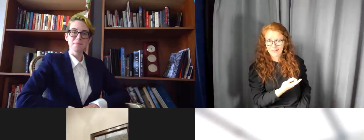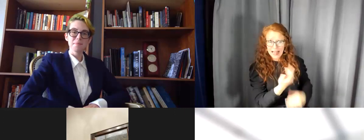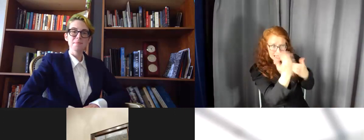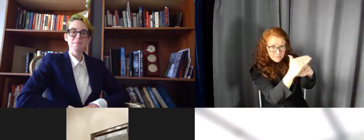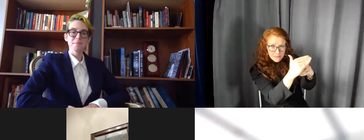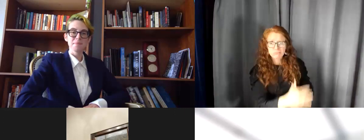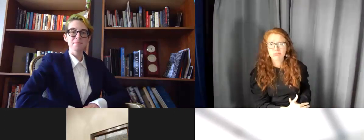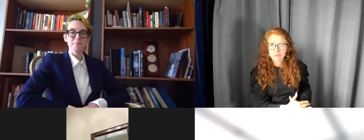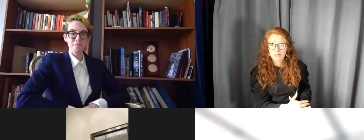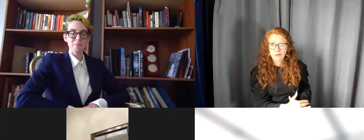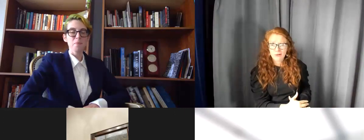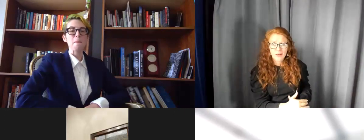Jordan Radford: don't have the bear here.